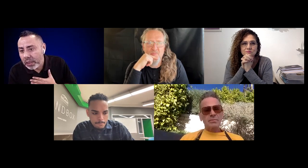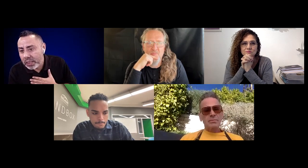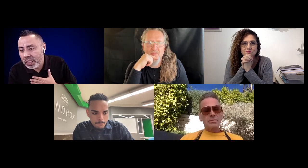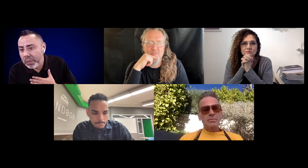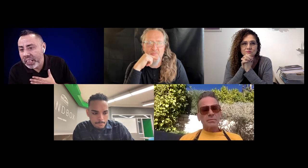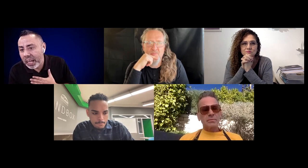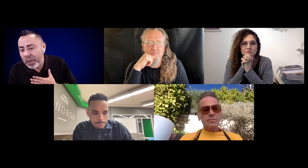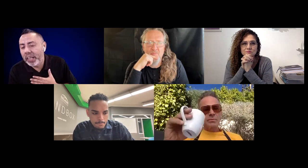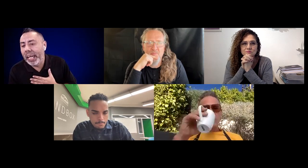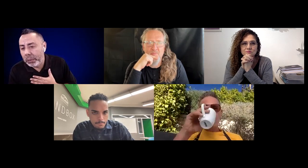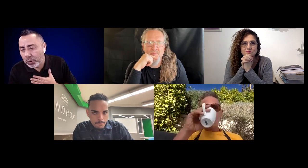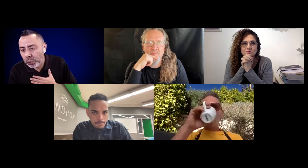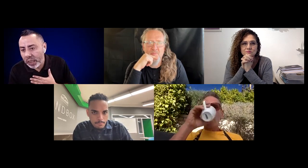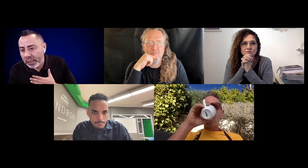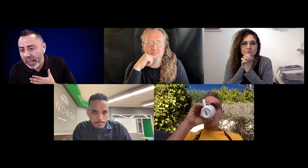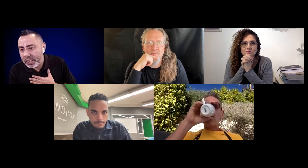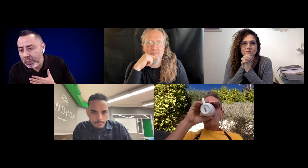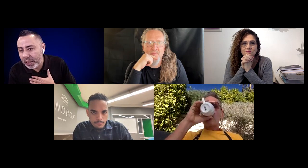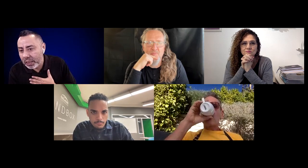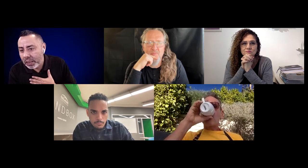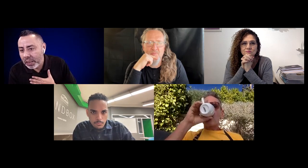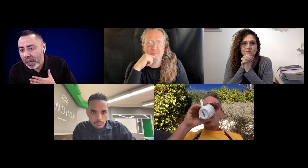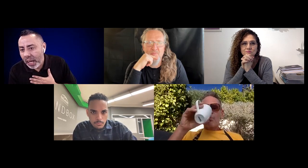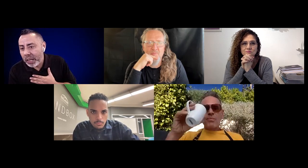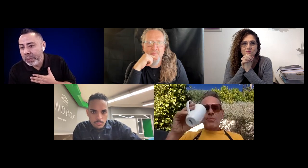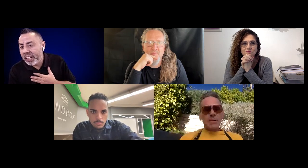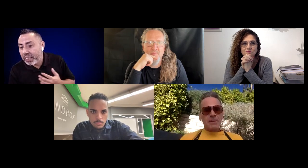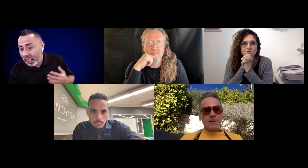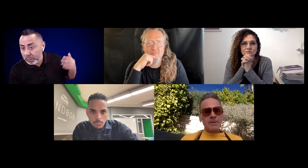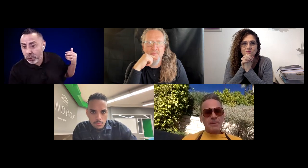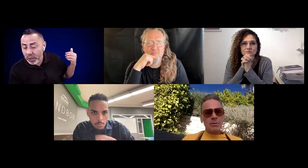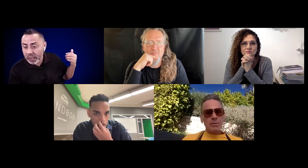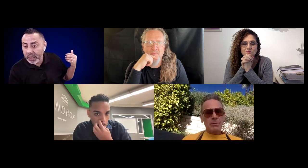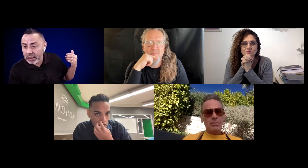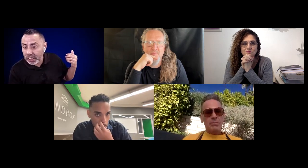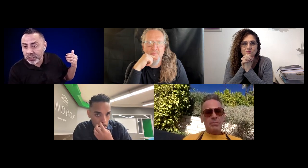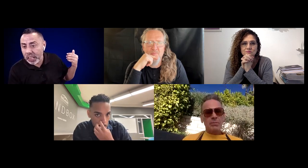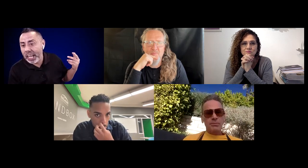Does it mean I'm unable to recognize something? Have I been unable to recognize things for the last 2 years?